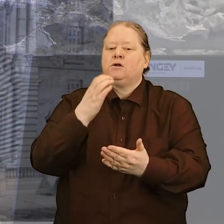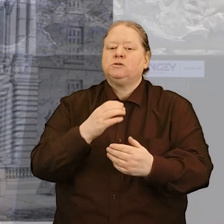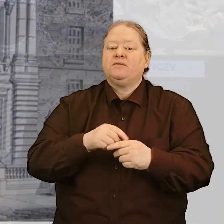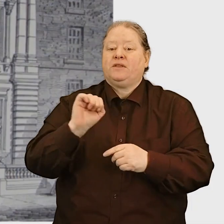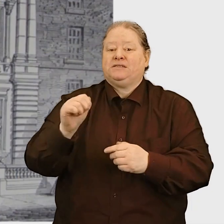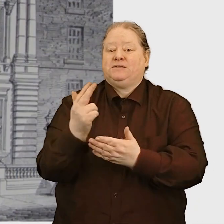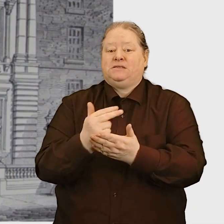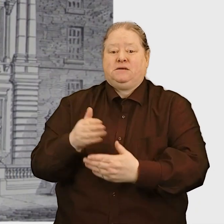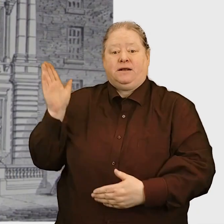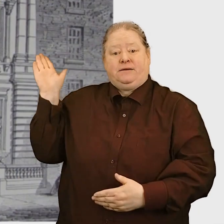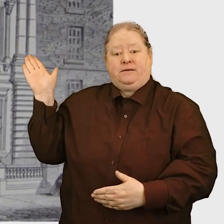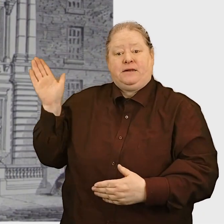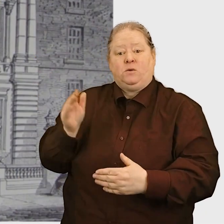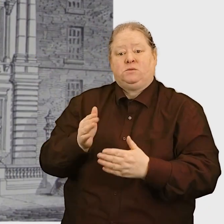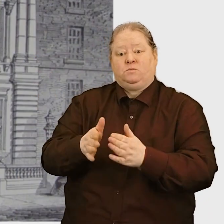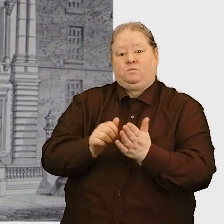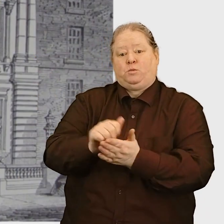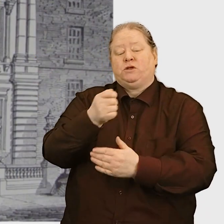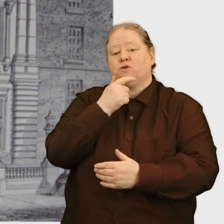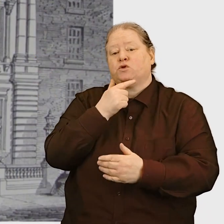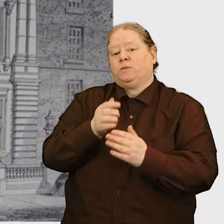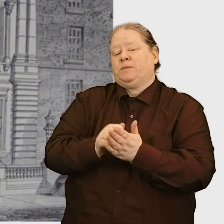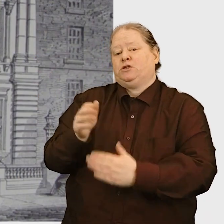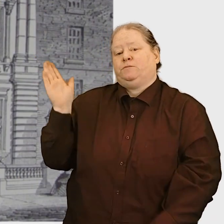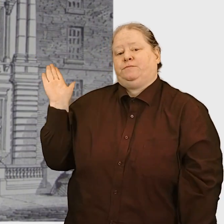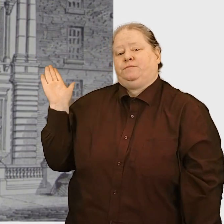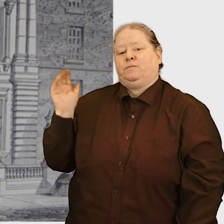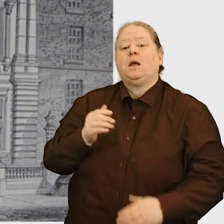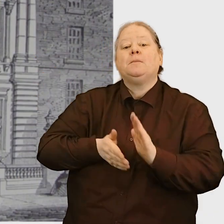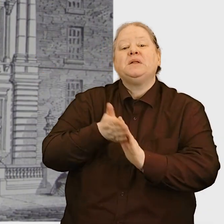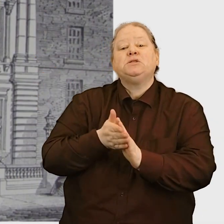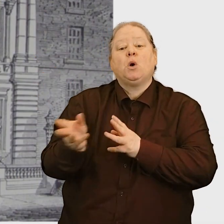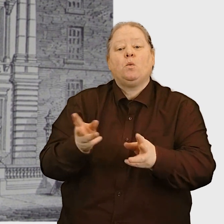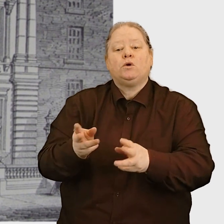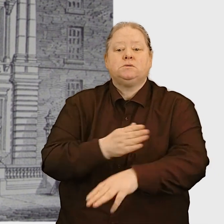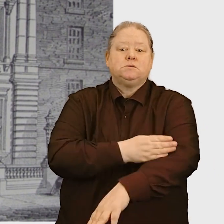façade that was published in the Dublin Builder. Building work commenced at the beginning of 1861.